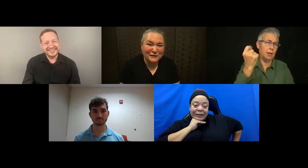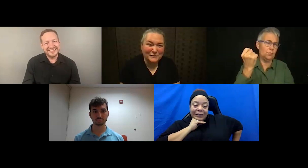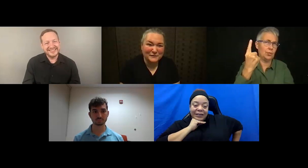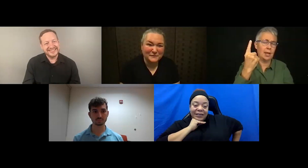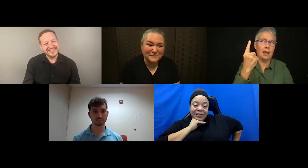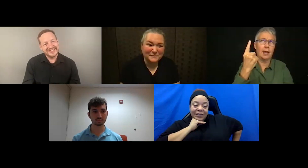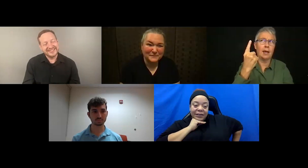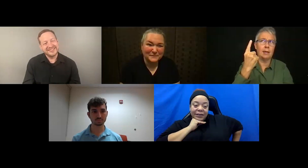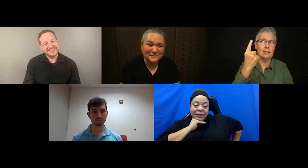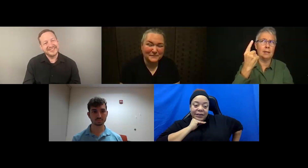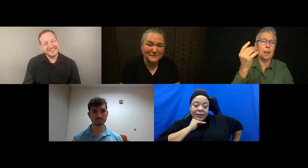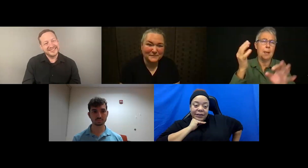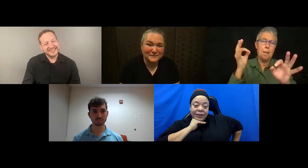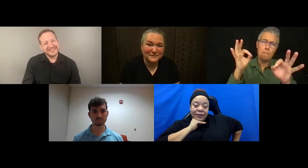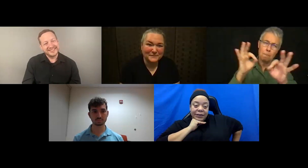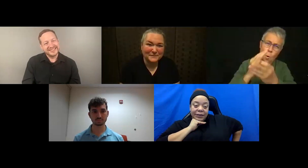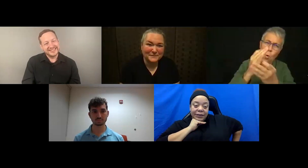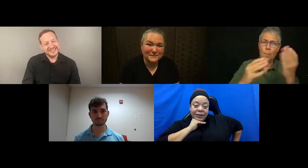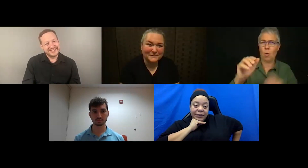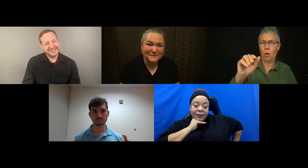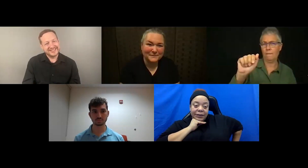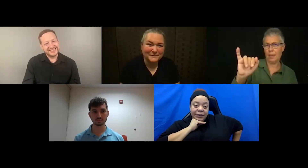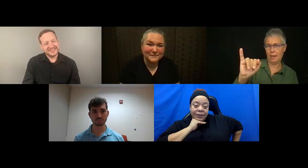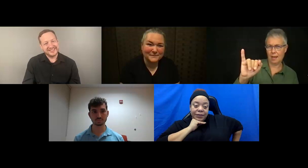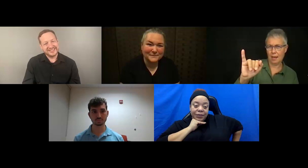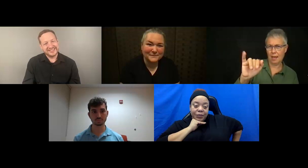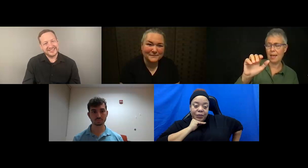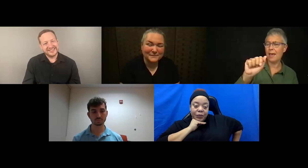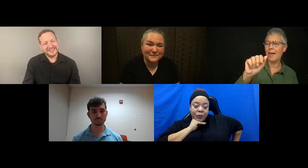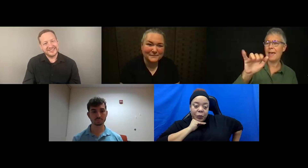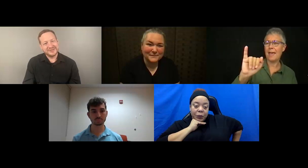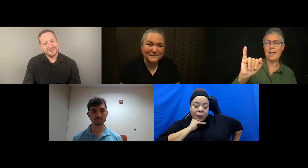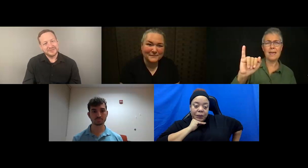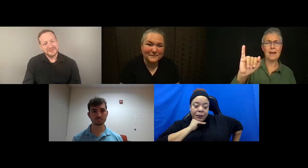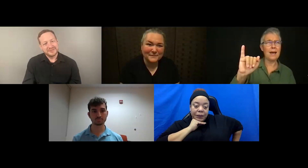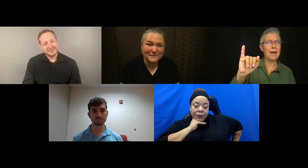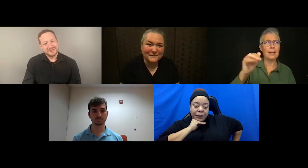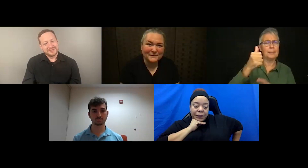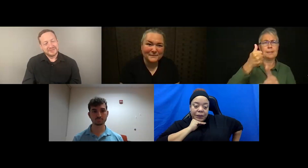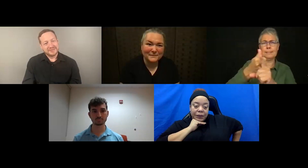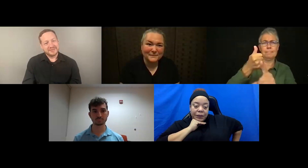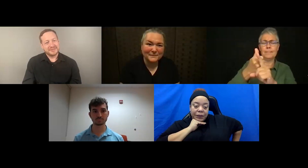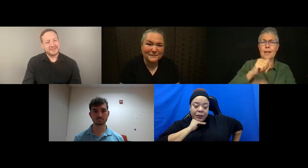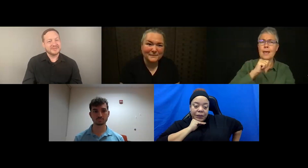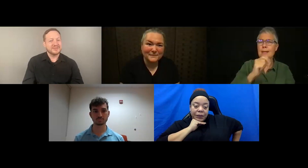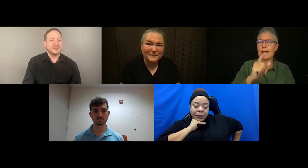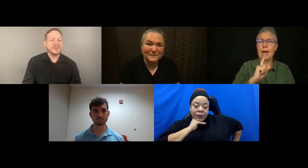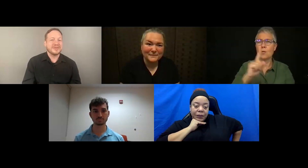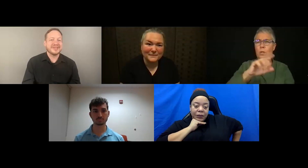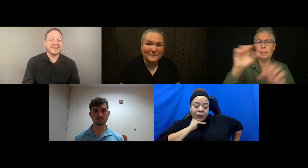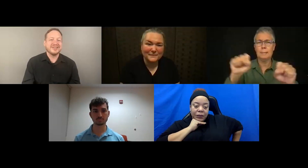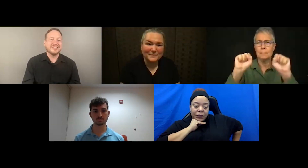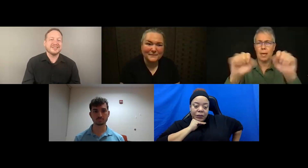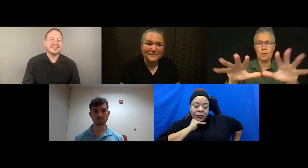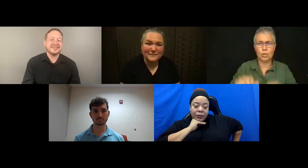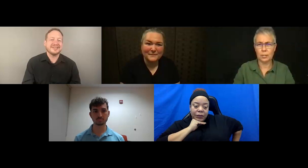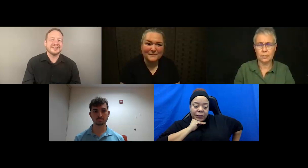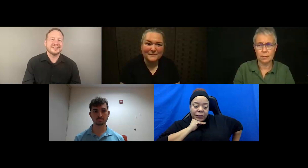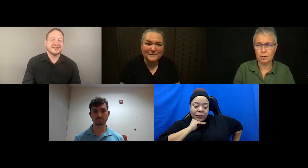but I think it's important to understand the implications of AI. AI itself is